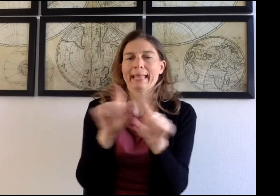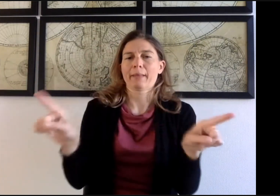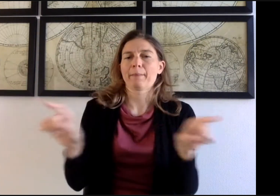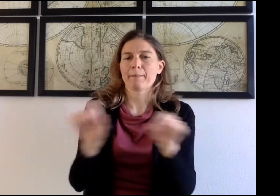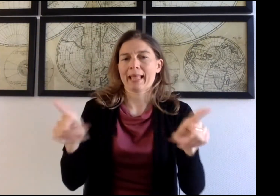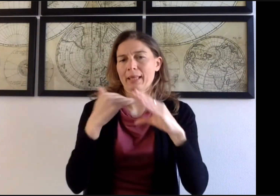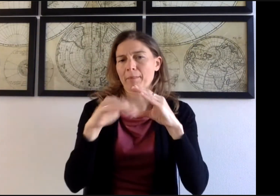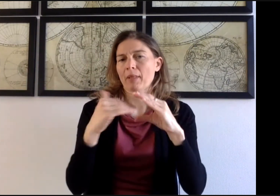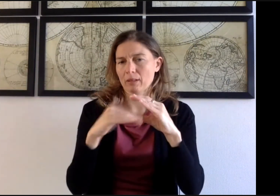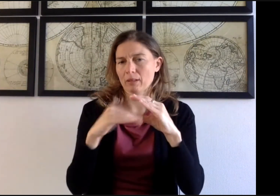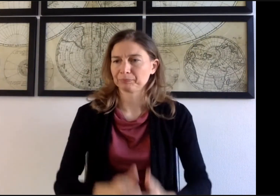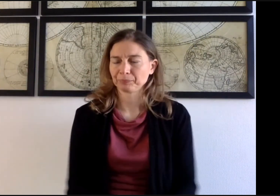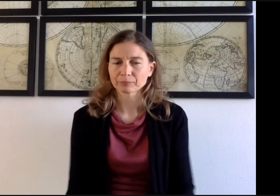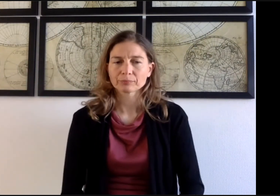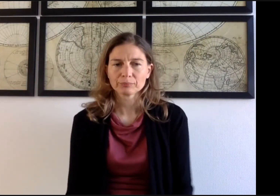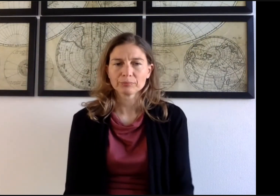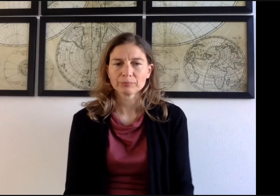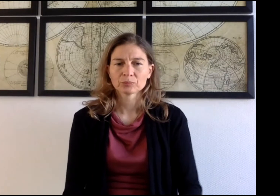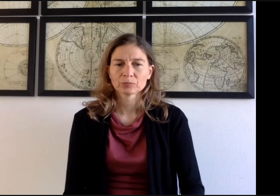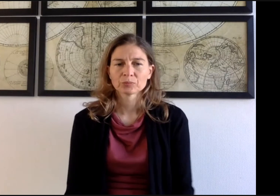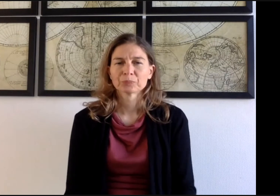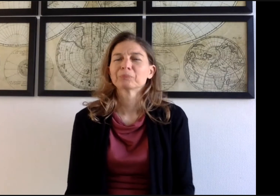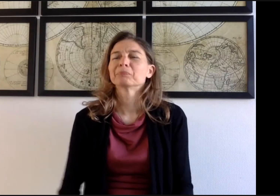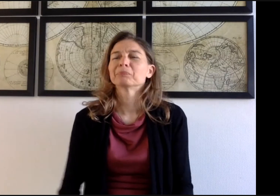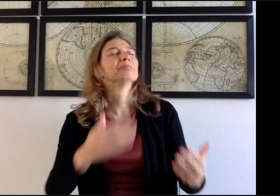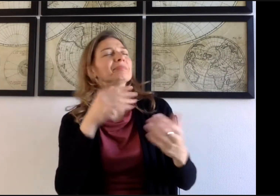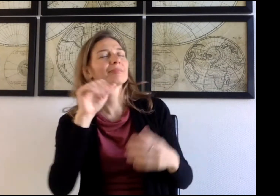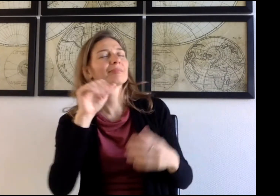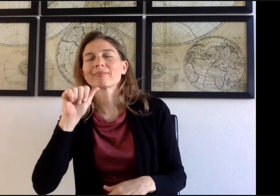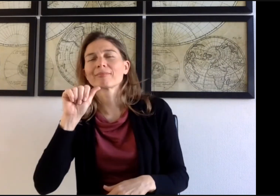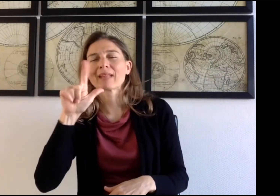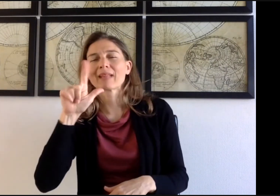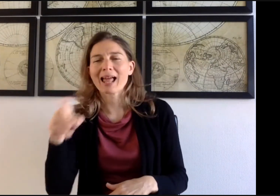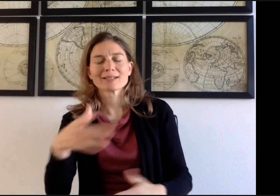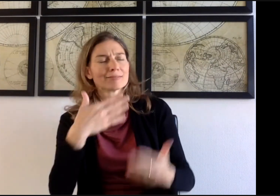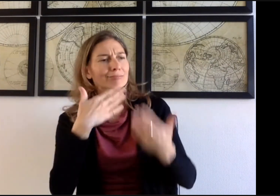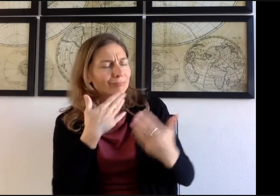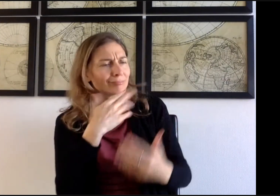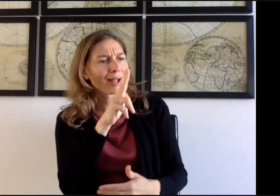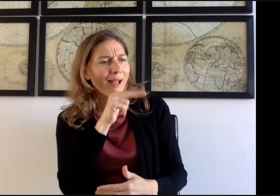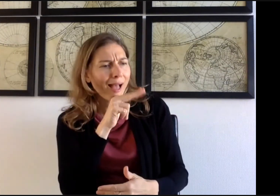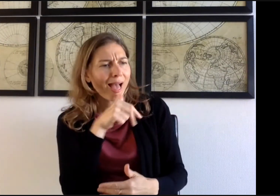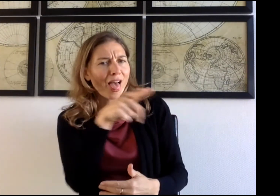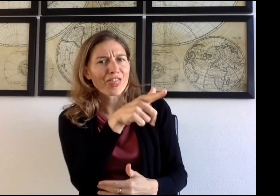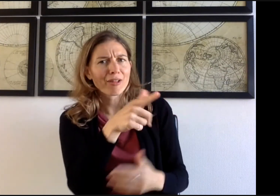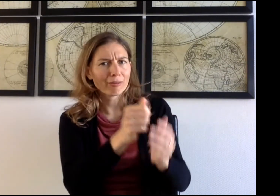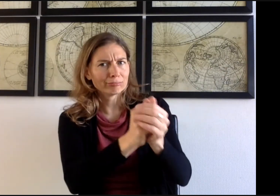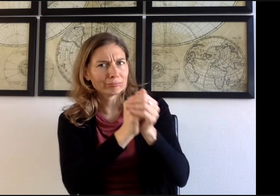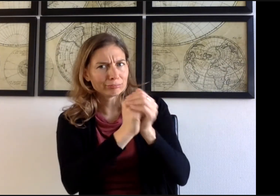I'll compliment the work in terms of public communication.